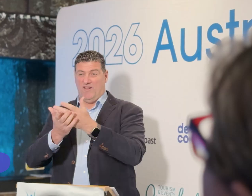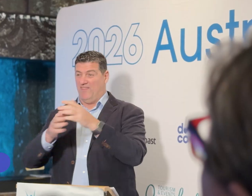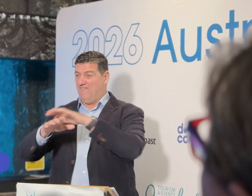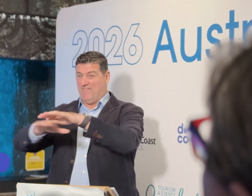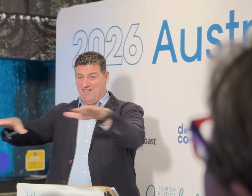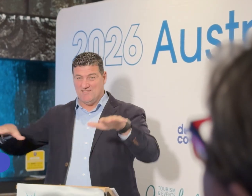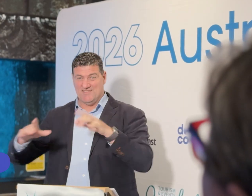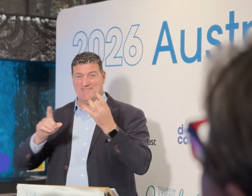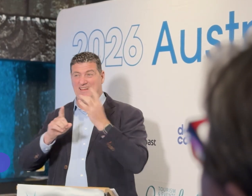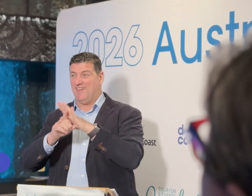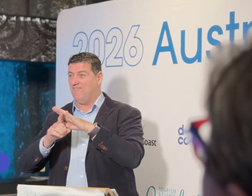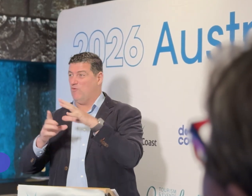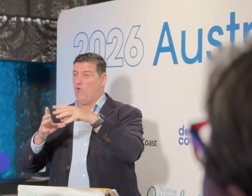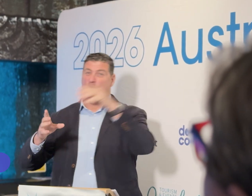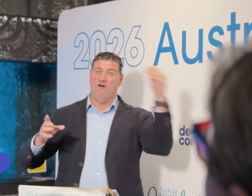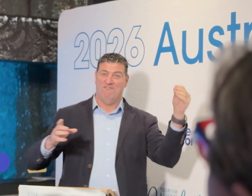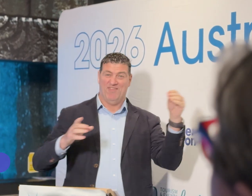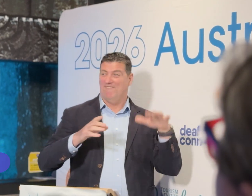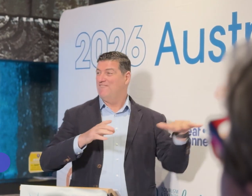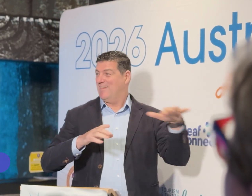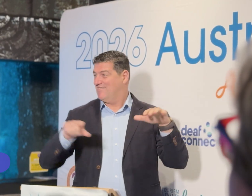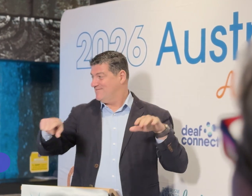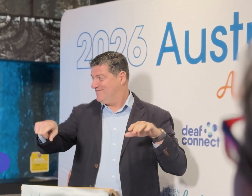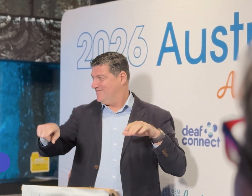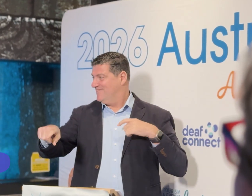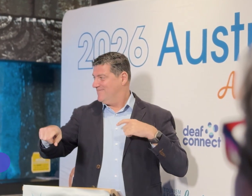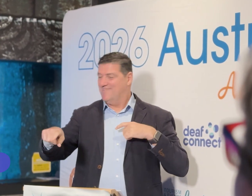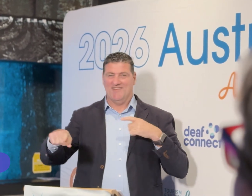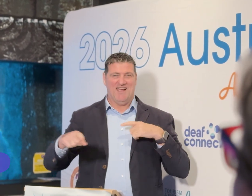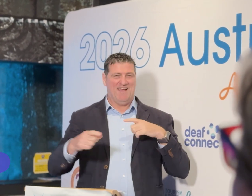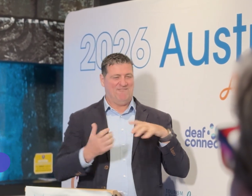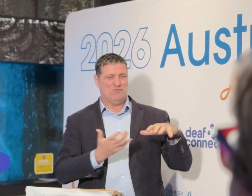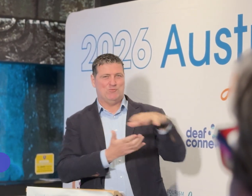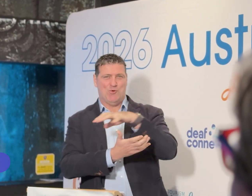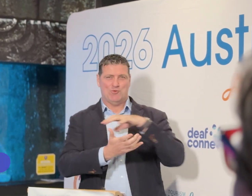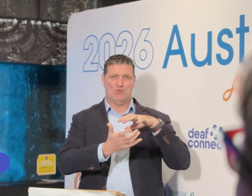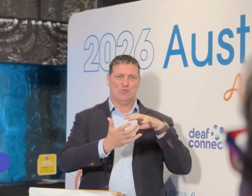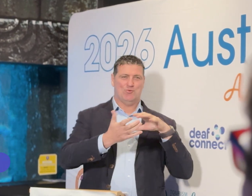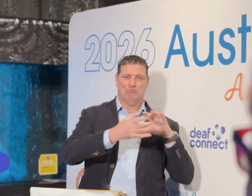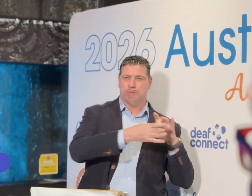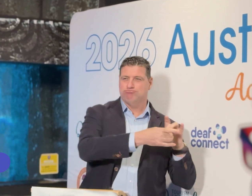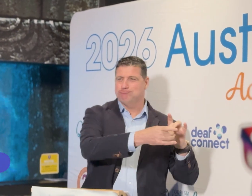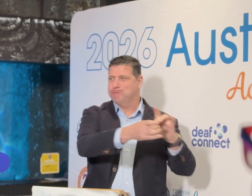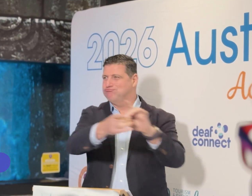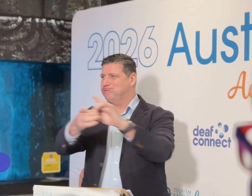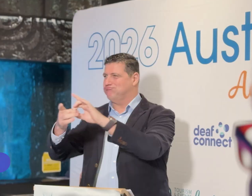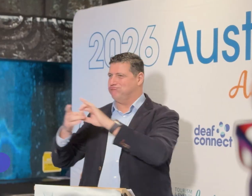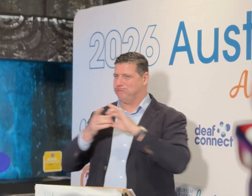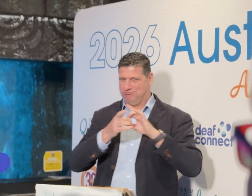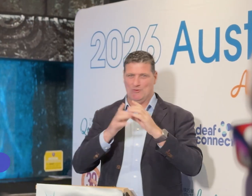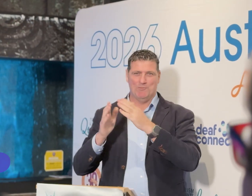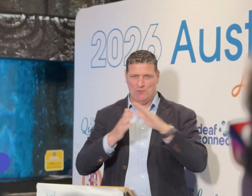Whether it's on the field itself or off the field. It’ll be great to see the social engagement